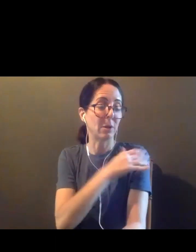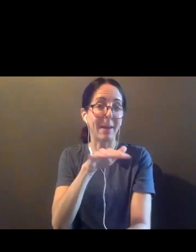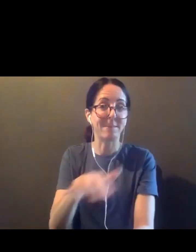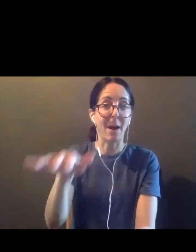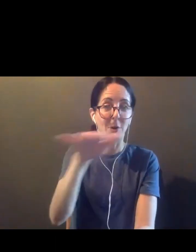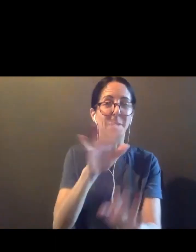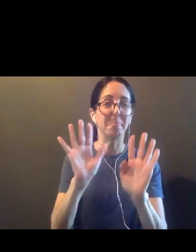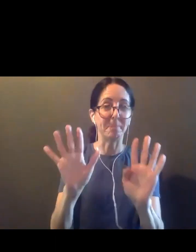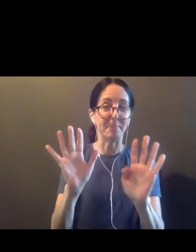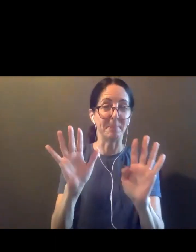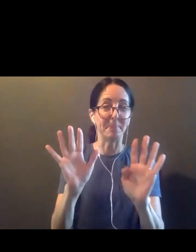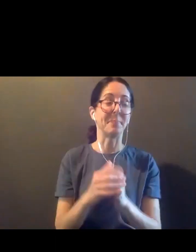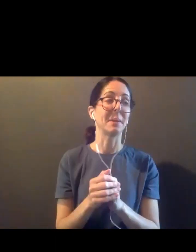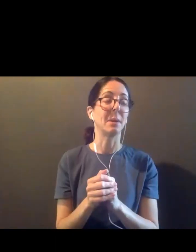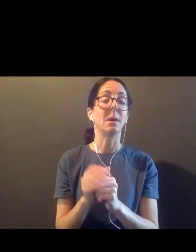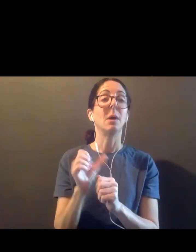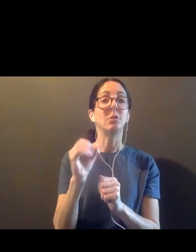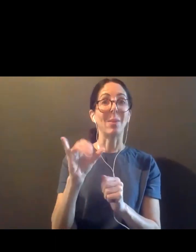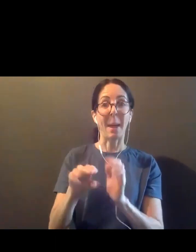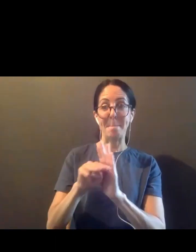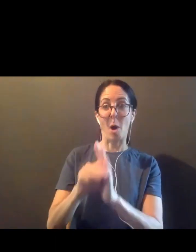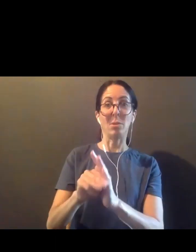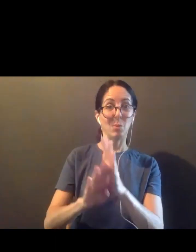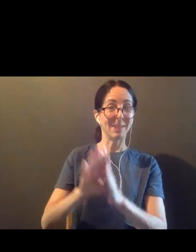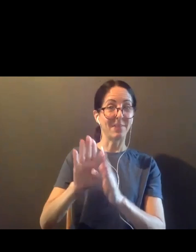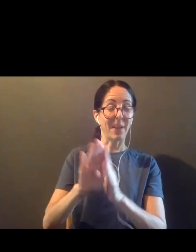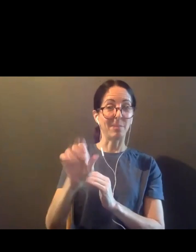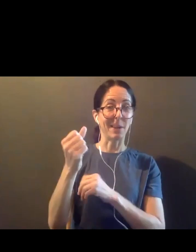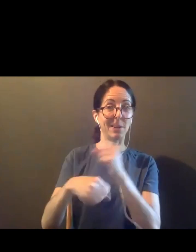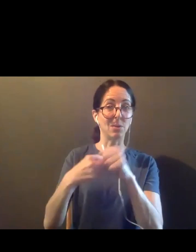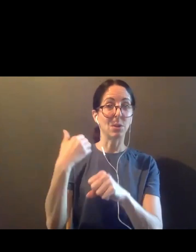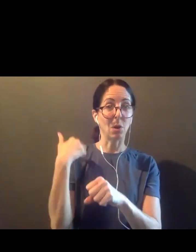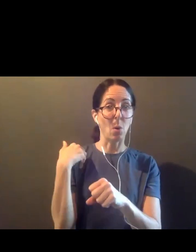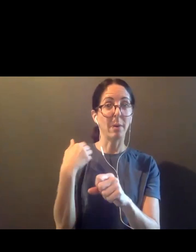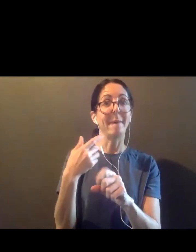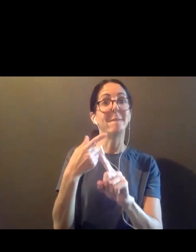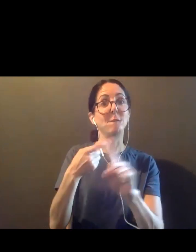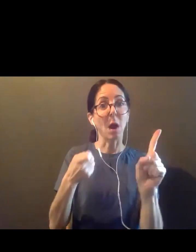And so, the model was created based on the literature.